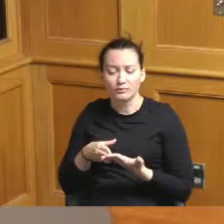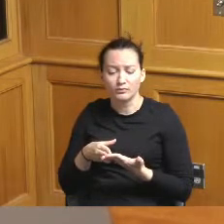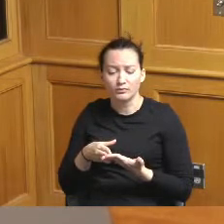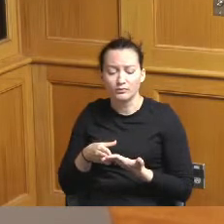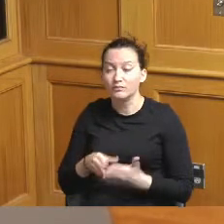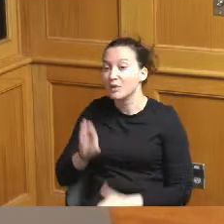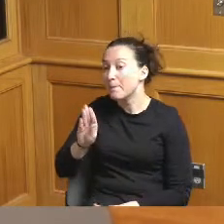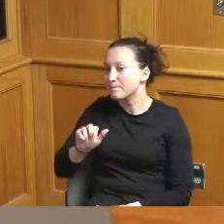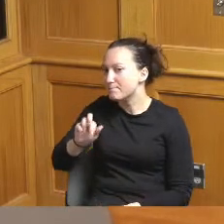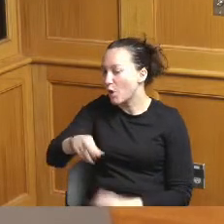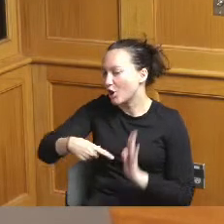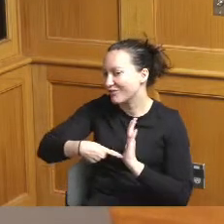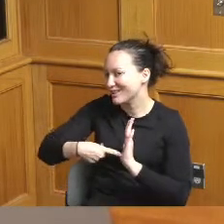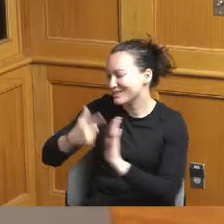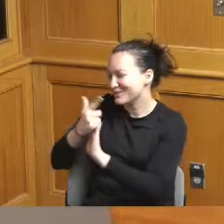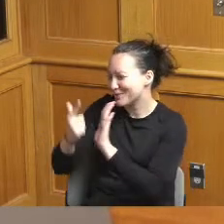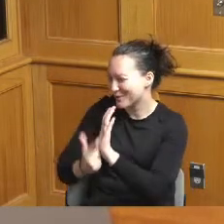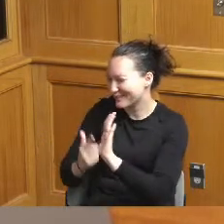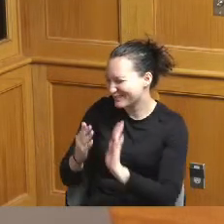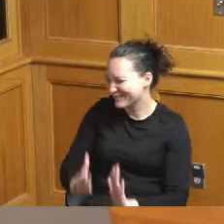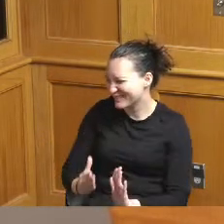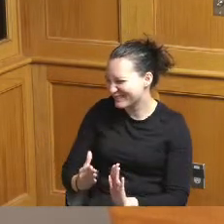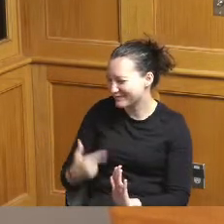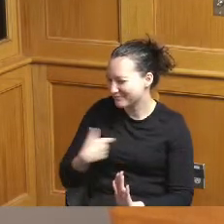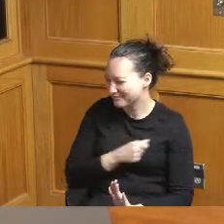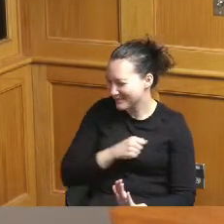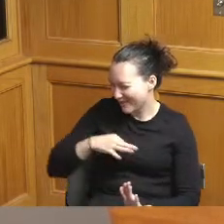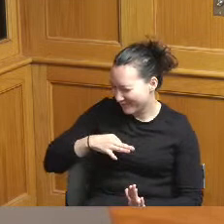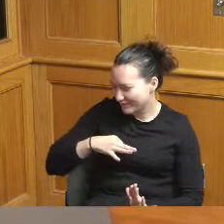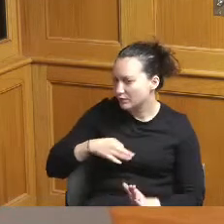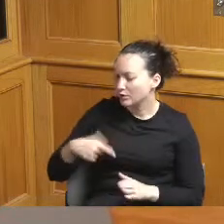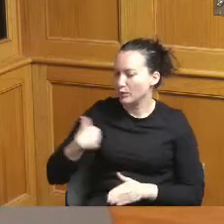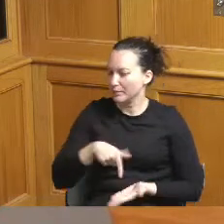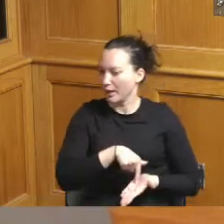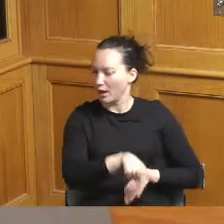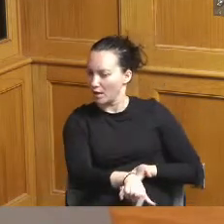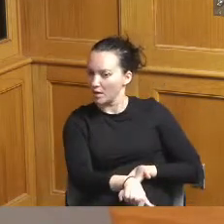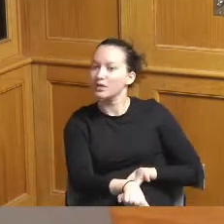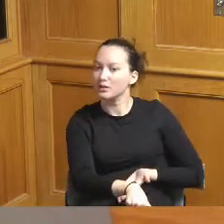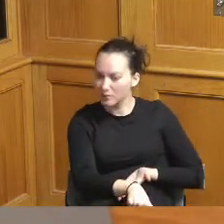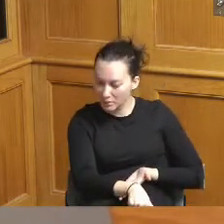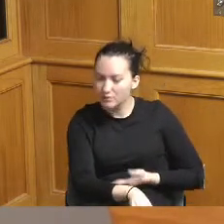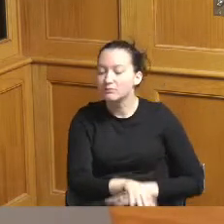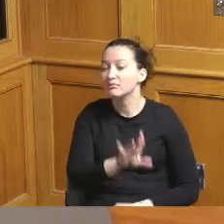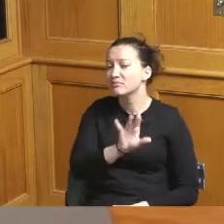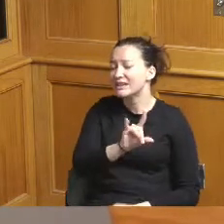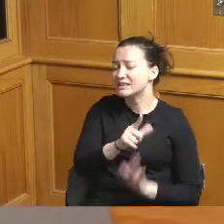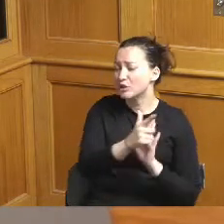bar fees for the attorneys that are on our staff so like I said we do have 18 Attorneys At The Core